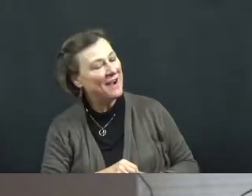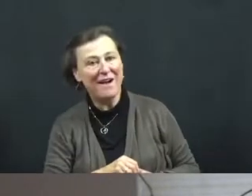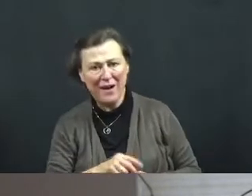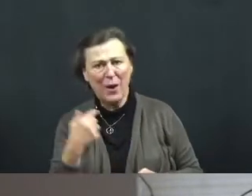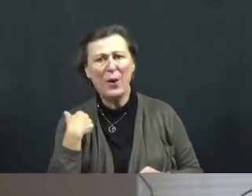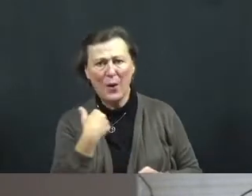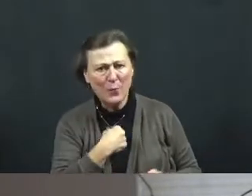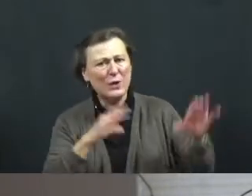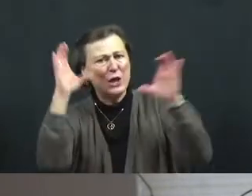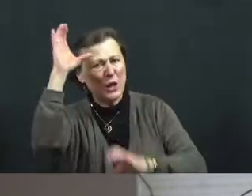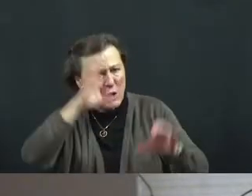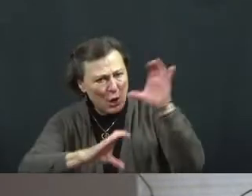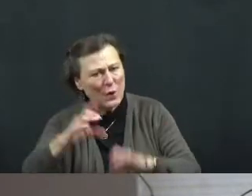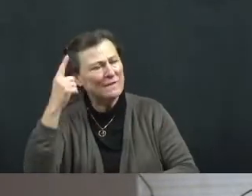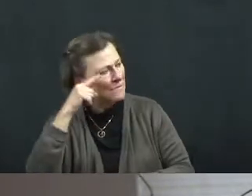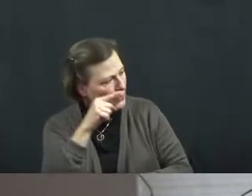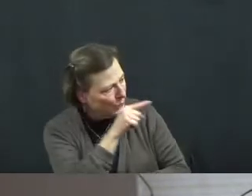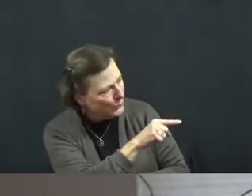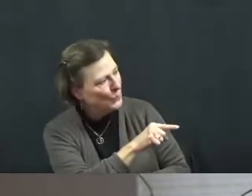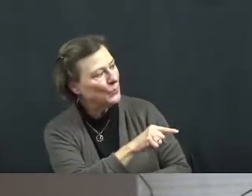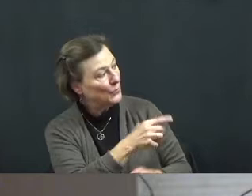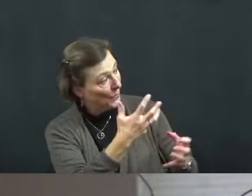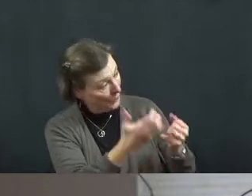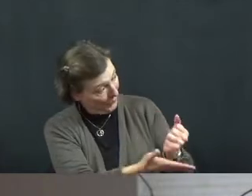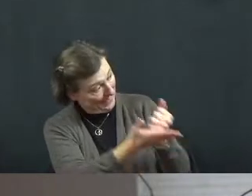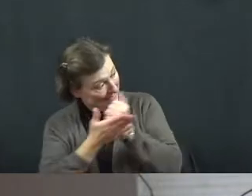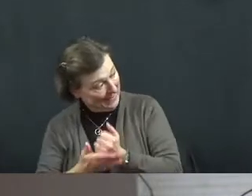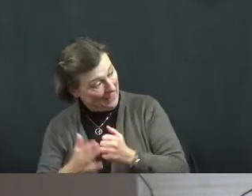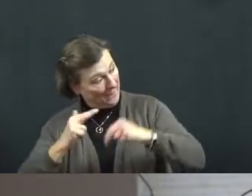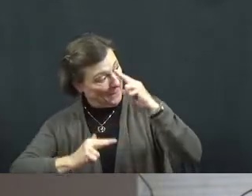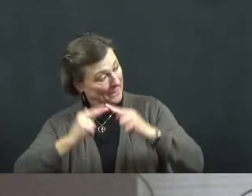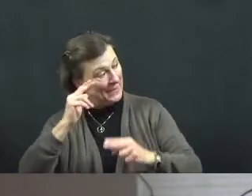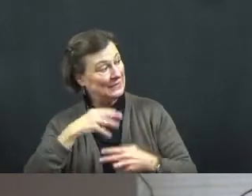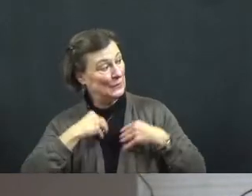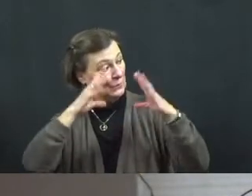We were looking for you. Do you want to help us build a snow gnome?